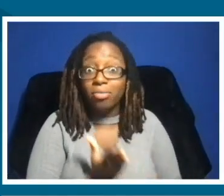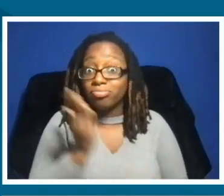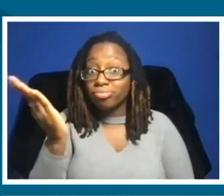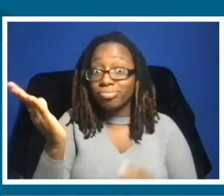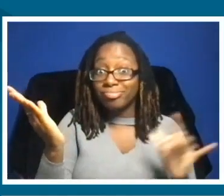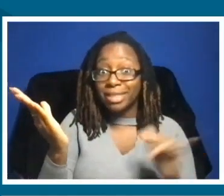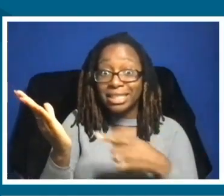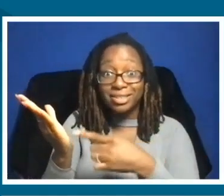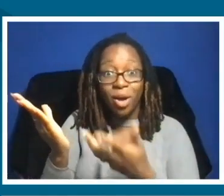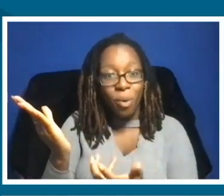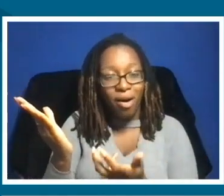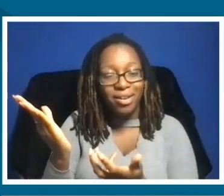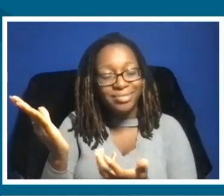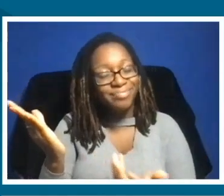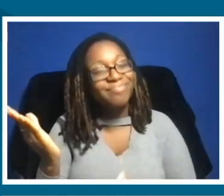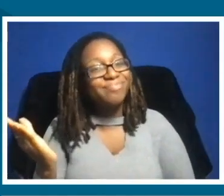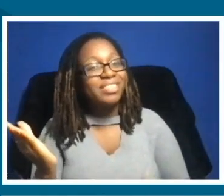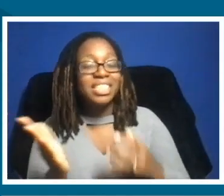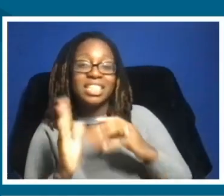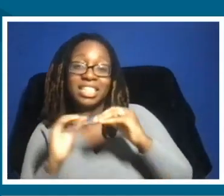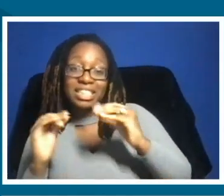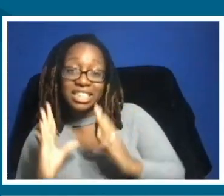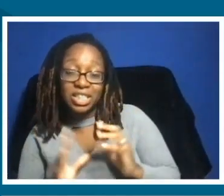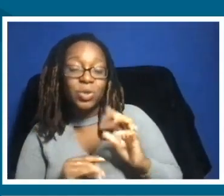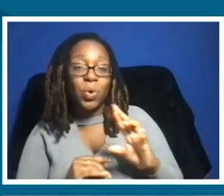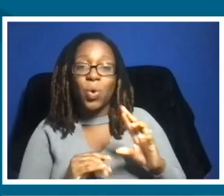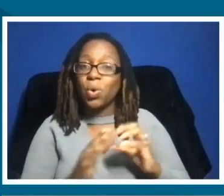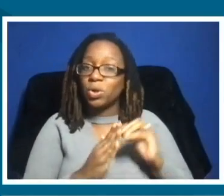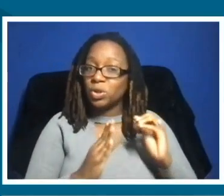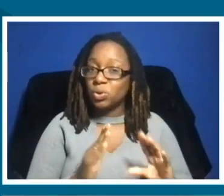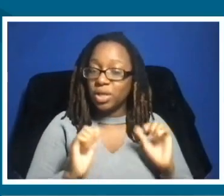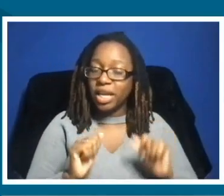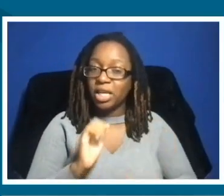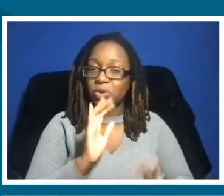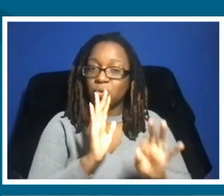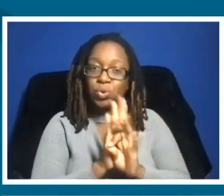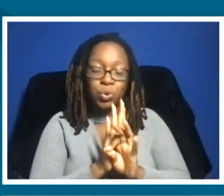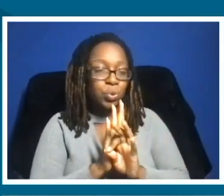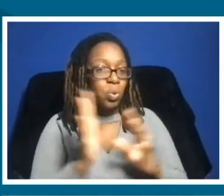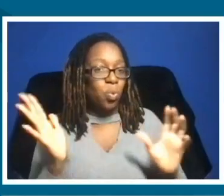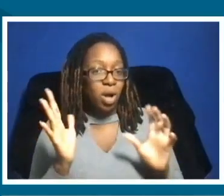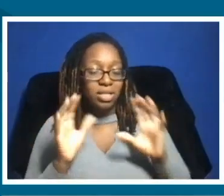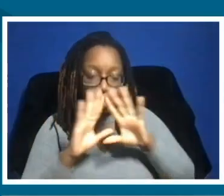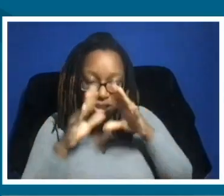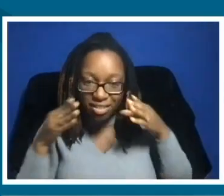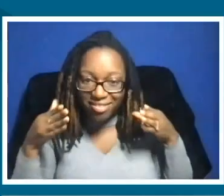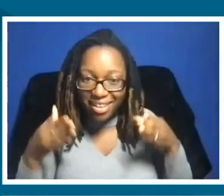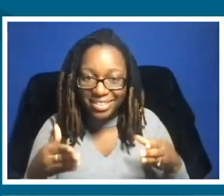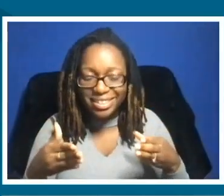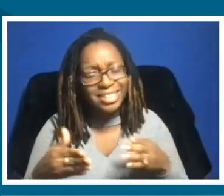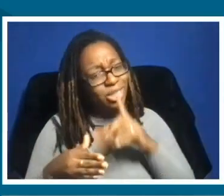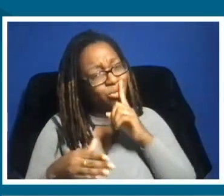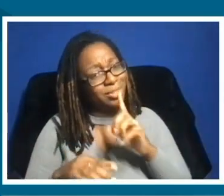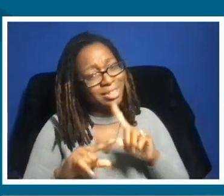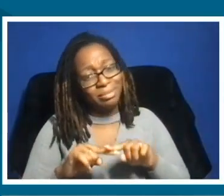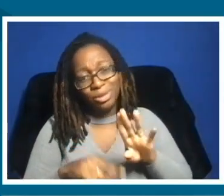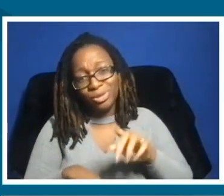teachers or students could choose the lens within the topic again it's a lot of it comes down to time